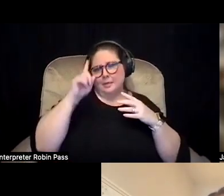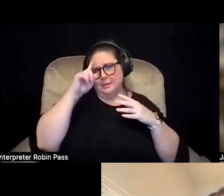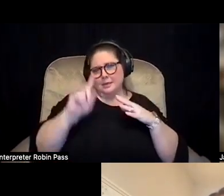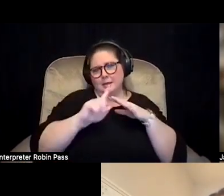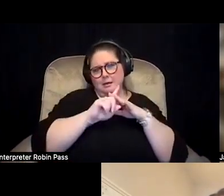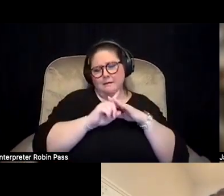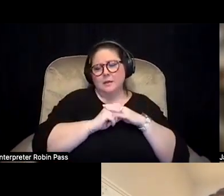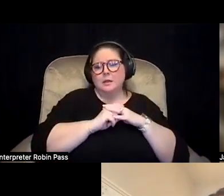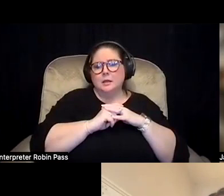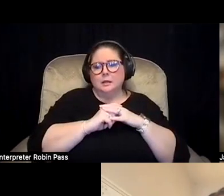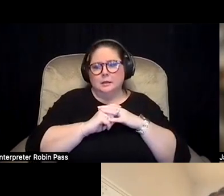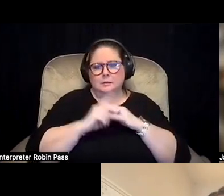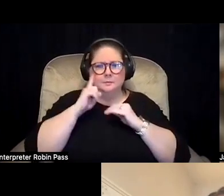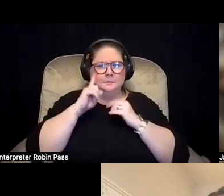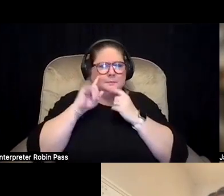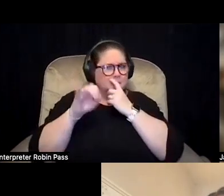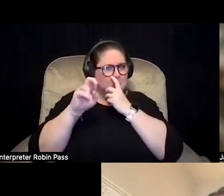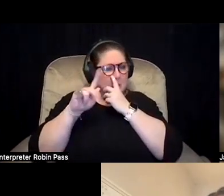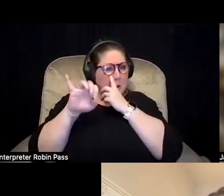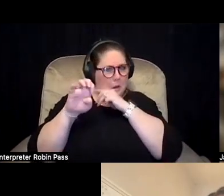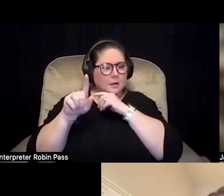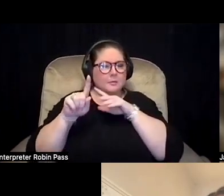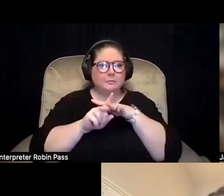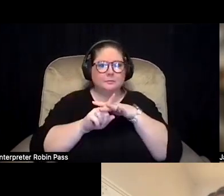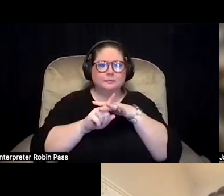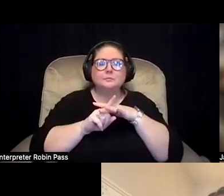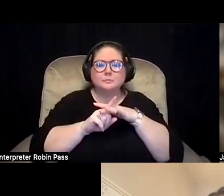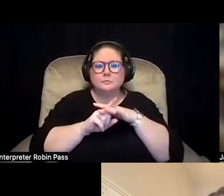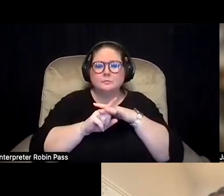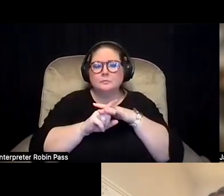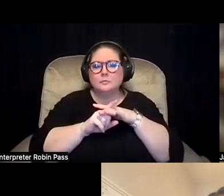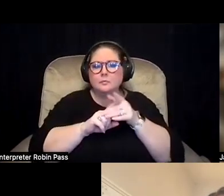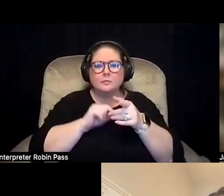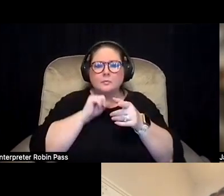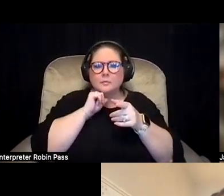and i think jackie brought it up about the balance of not being afraid to say the wrong things or do